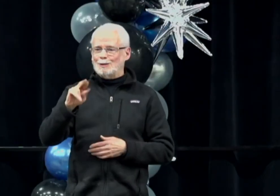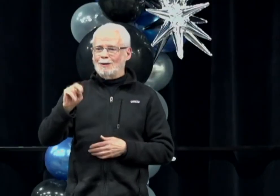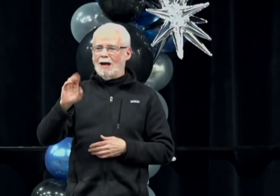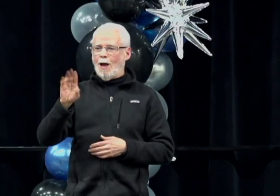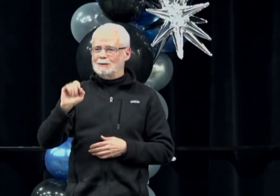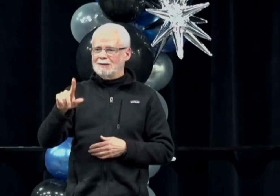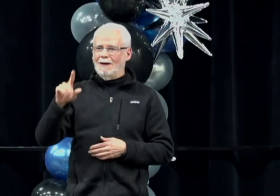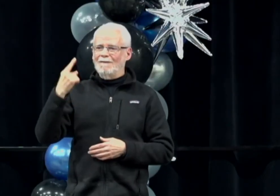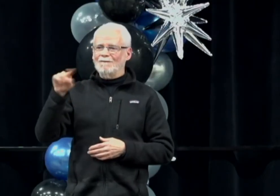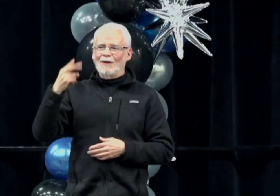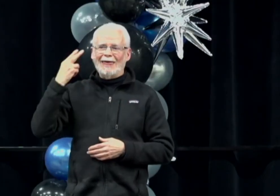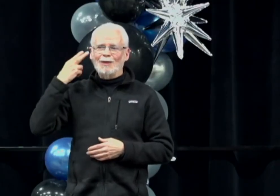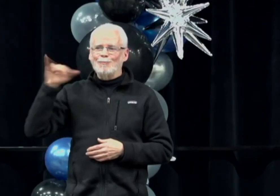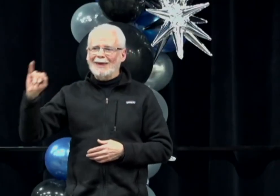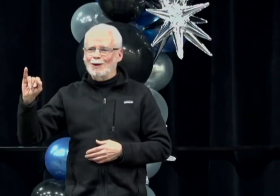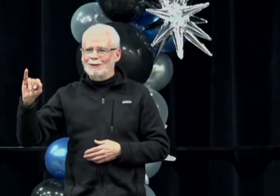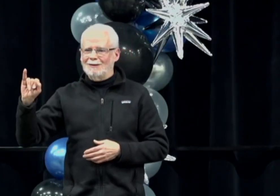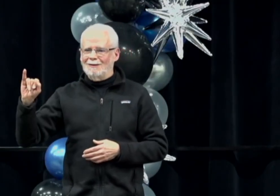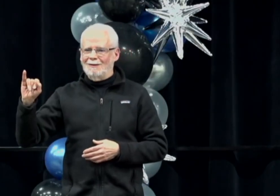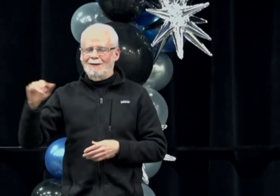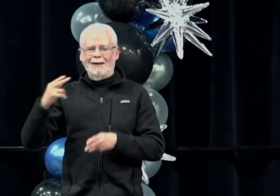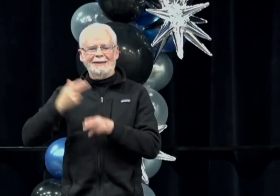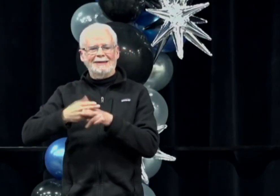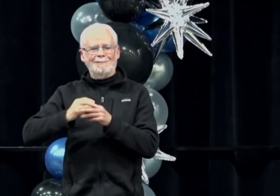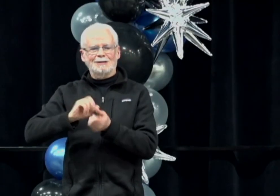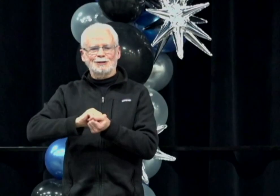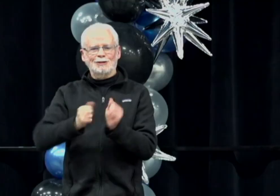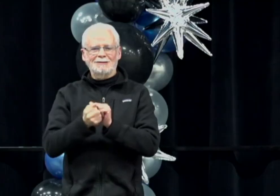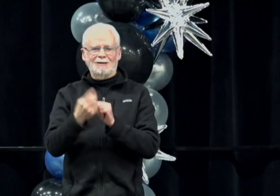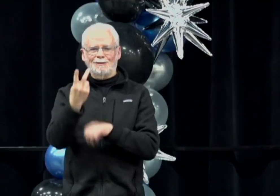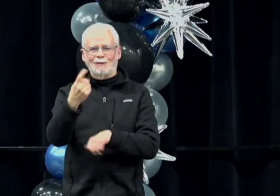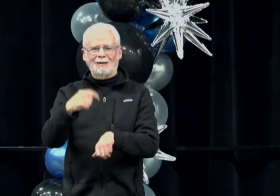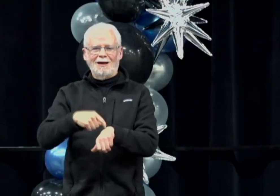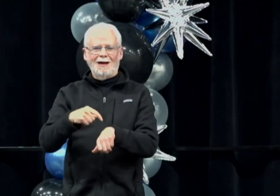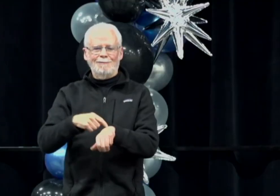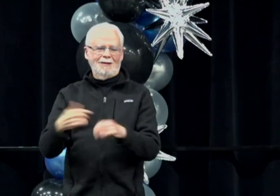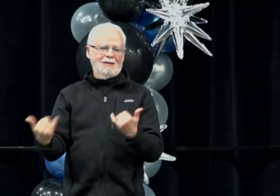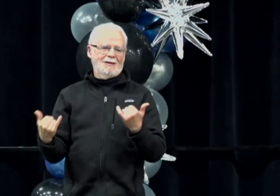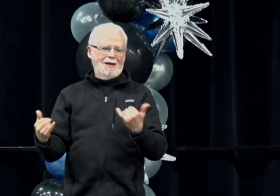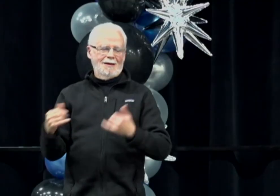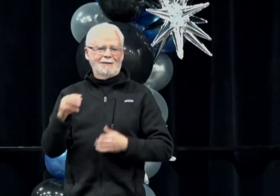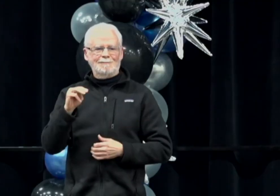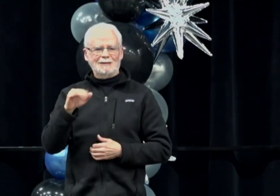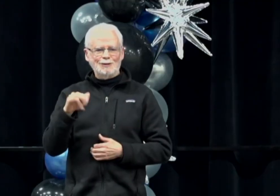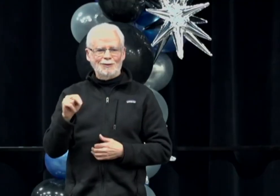for Deaf and Hard of Hearing. He signed it in 1985. At that time, it was named the Minnesota